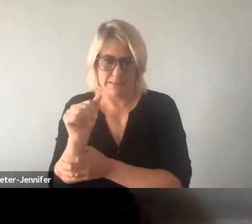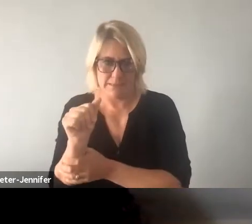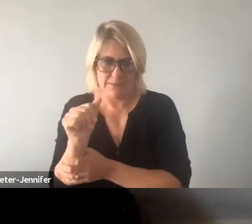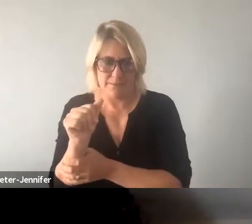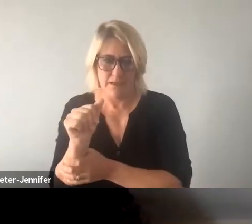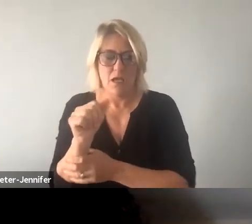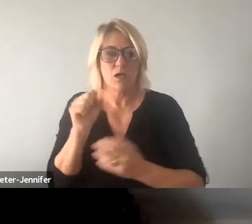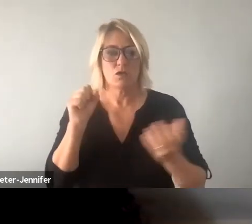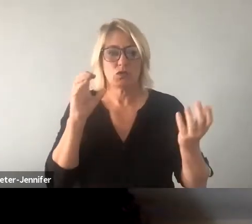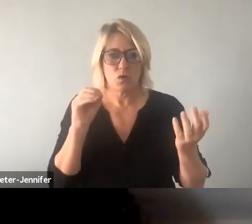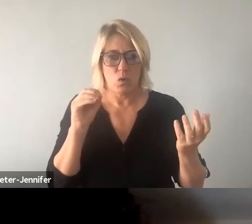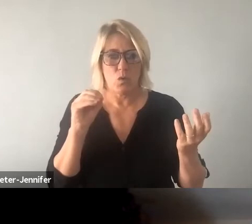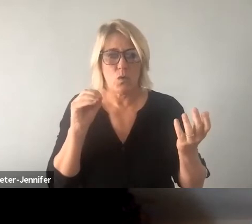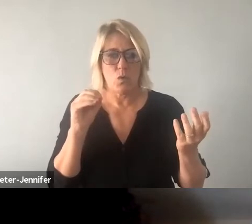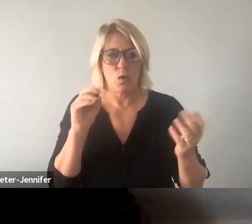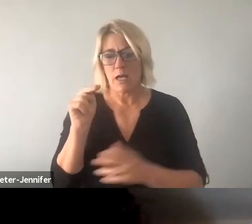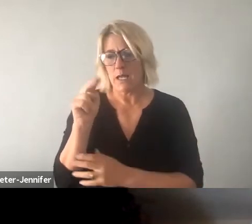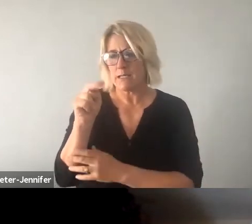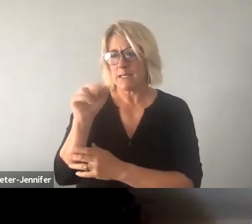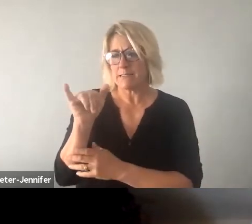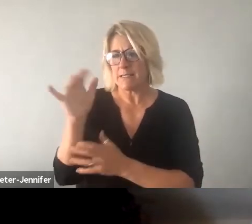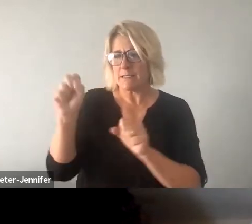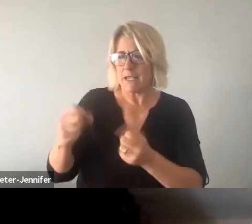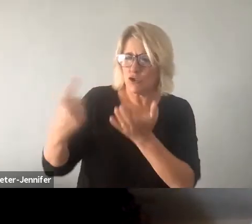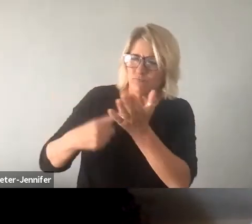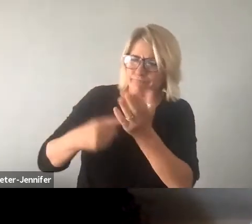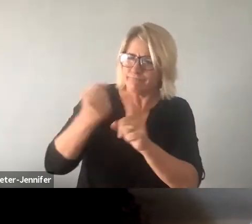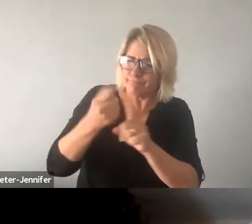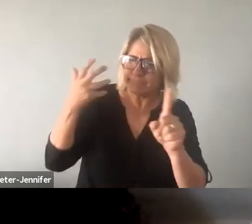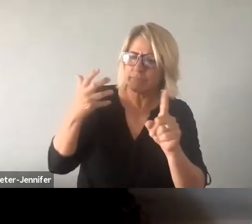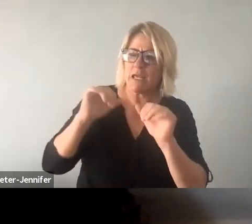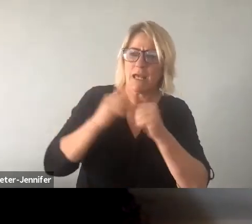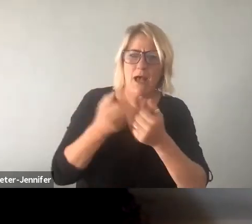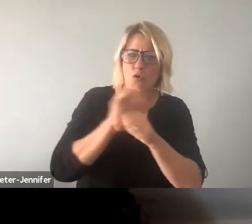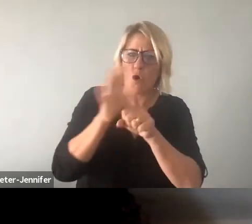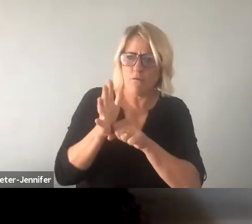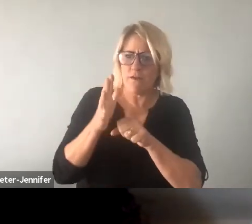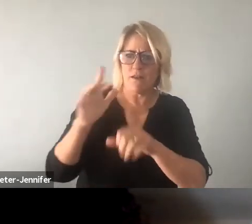make reasonable accommodations to qualified employees and applicants with